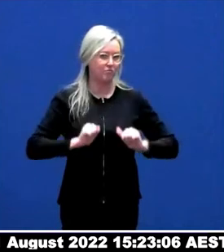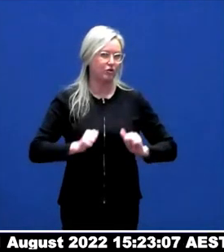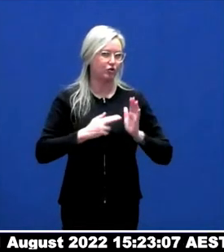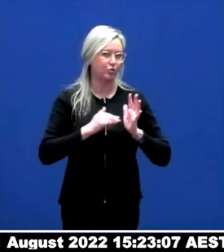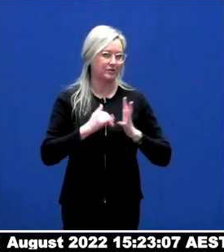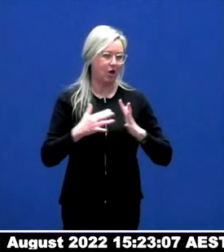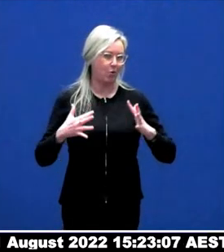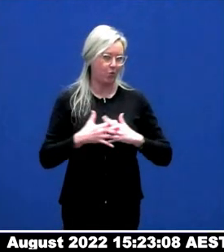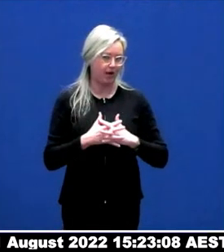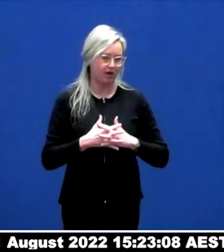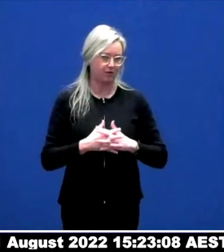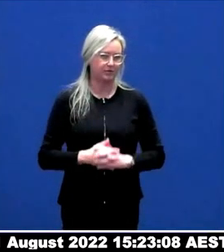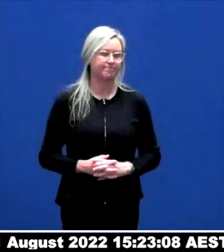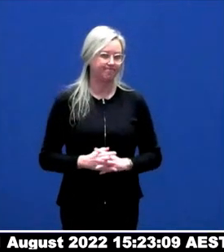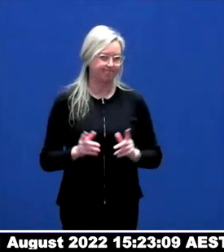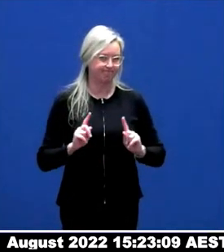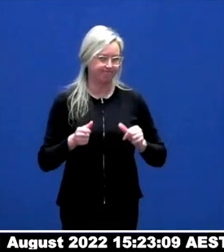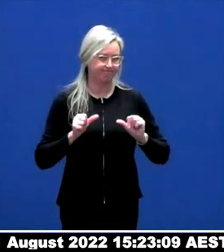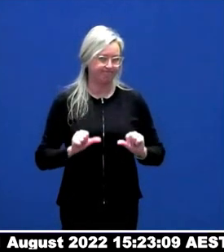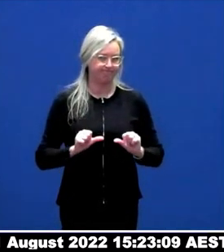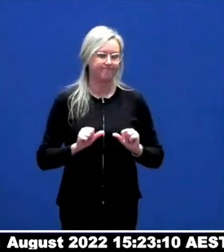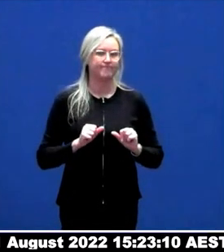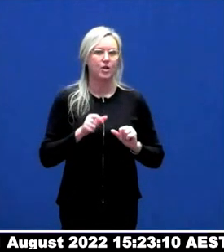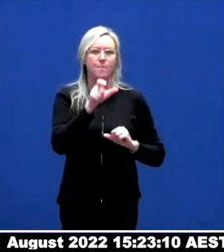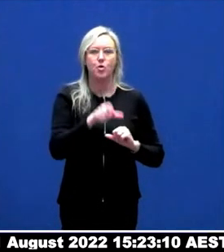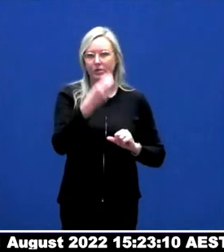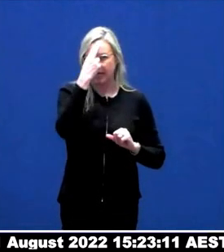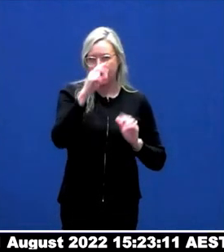is some evidence provided by 'Dave', which is a pseudonym.